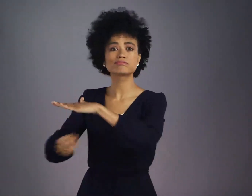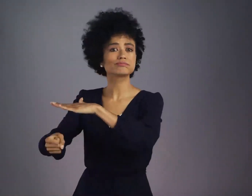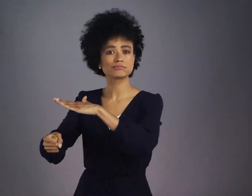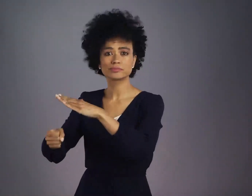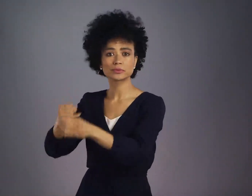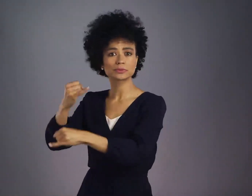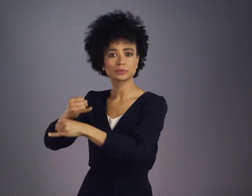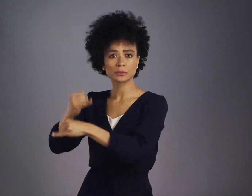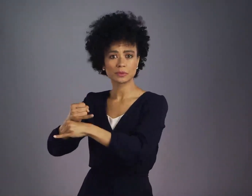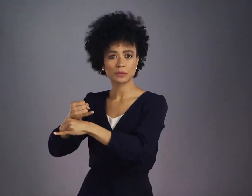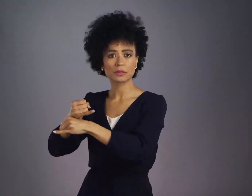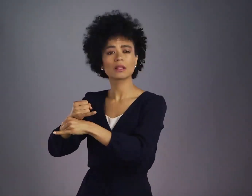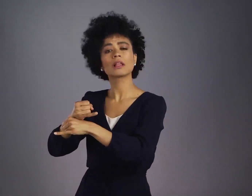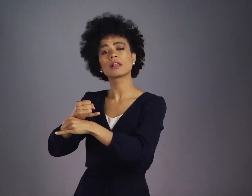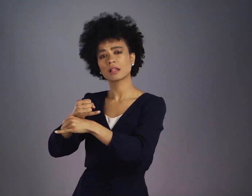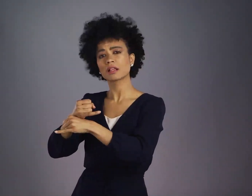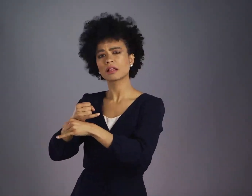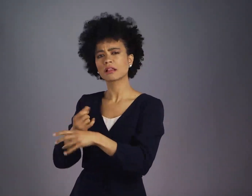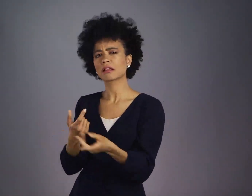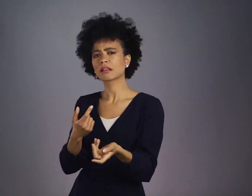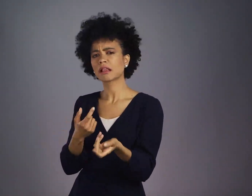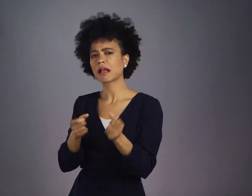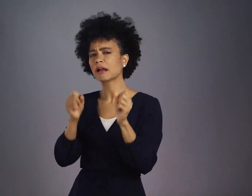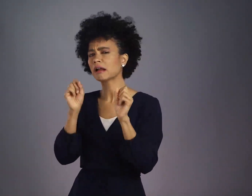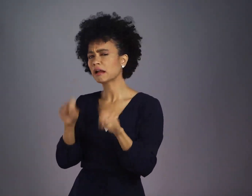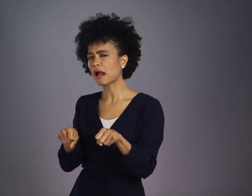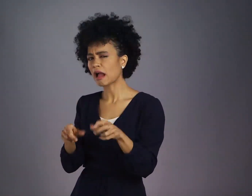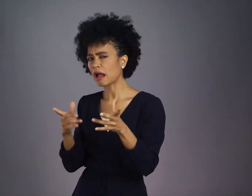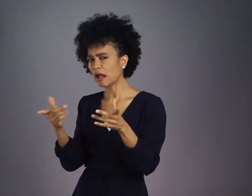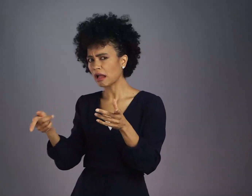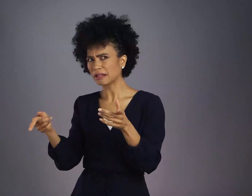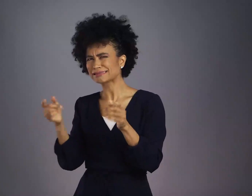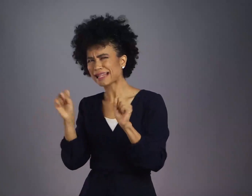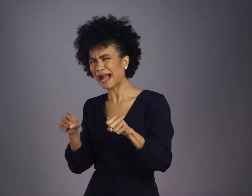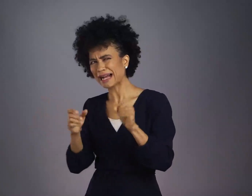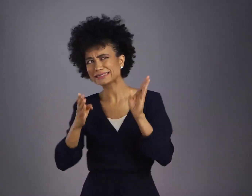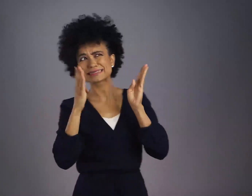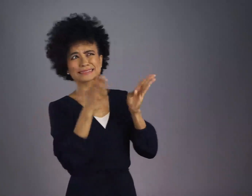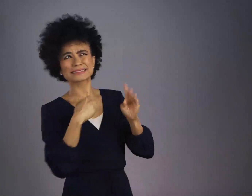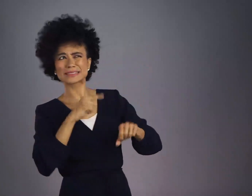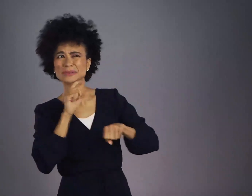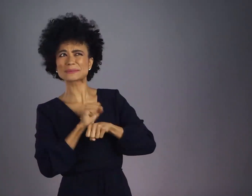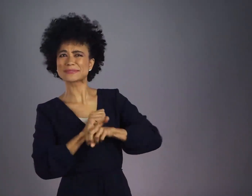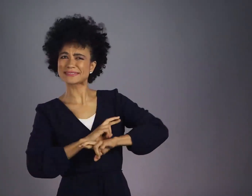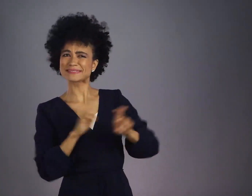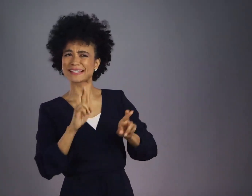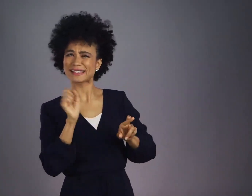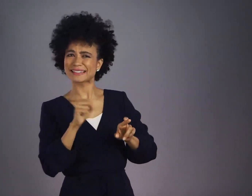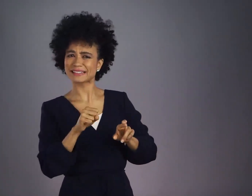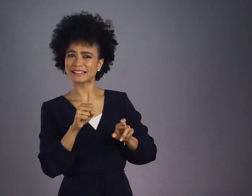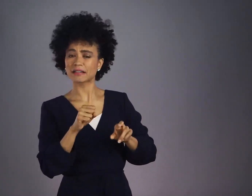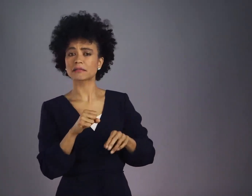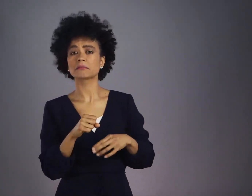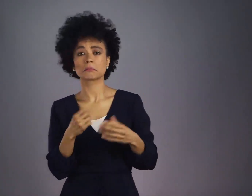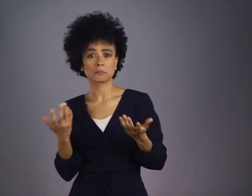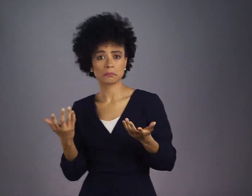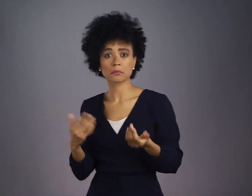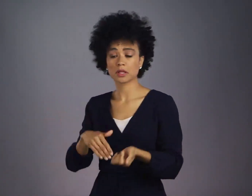If he is already committed to an institution, but can convince you and your doctor that he means business, give him a chance to try our method,